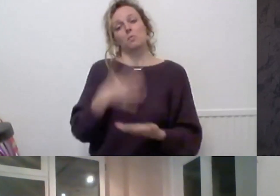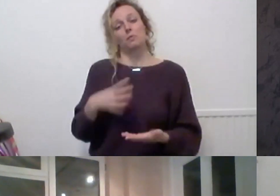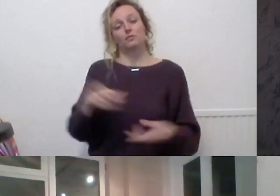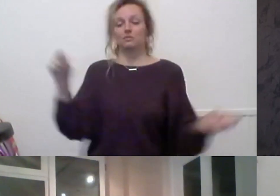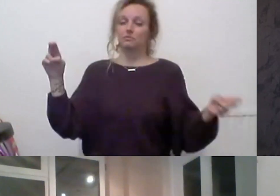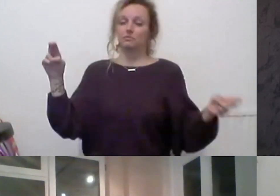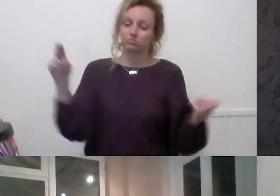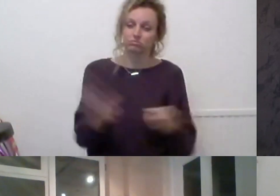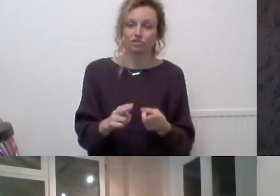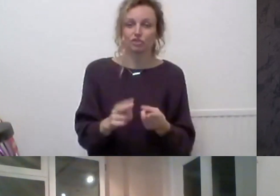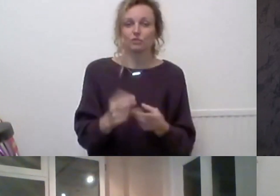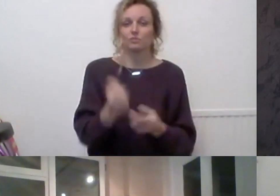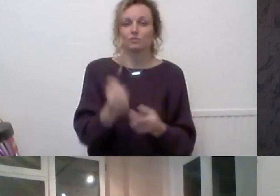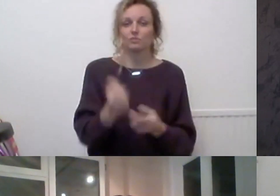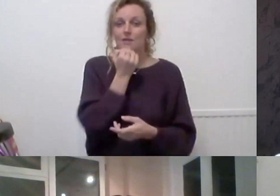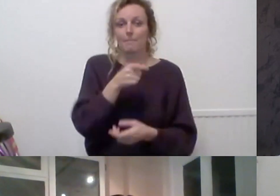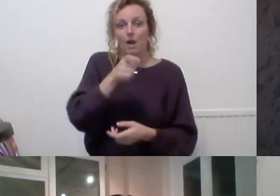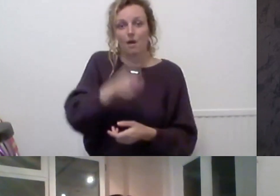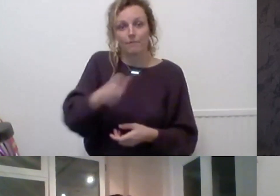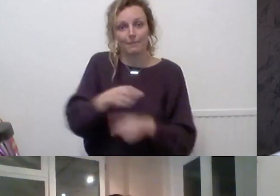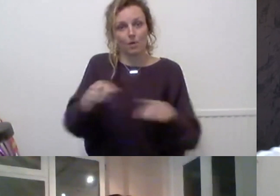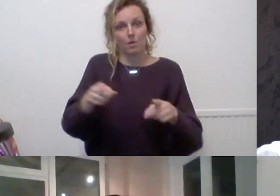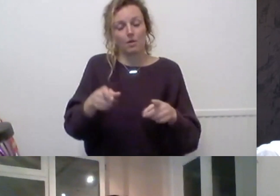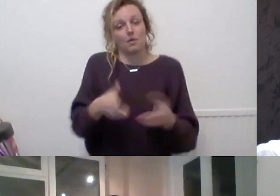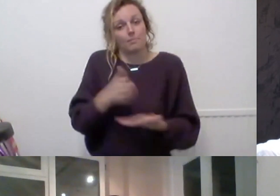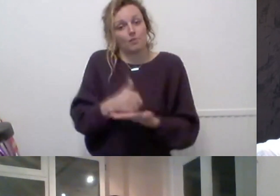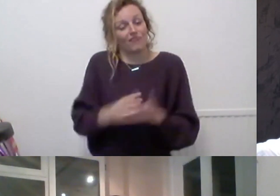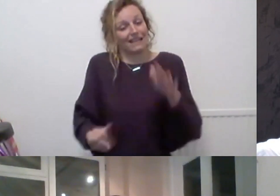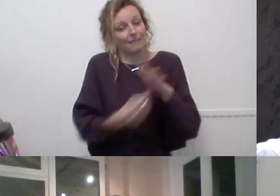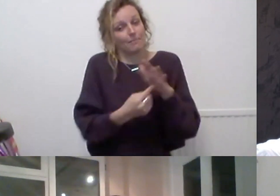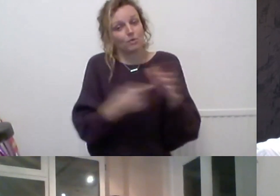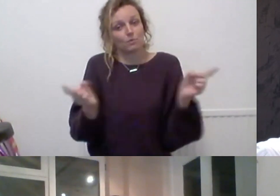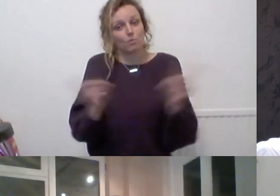is the messenger, getting the right messenger to get the message, so the message and the messenger,